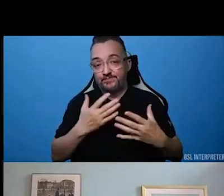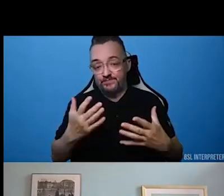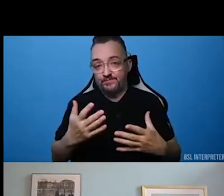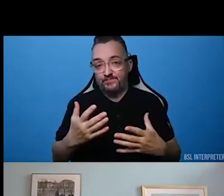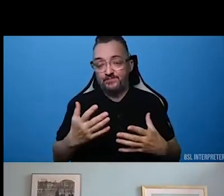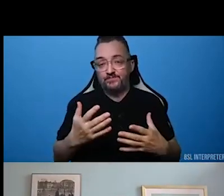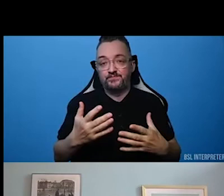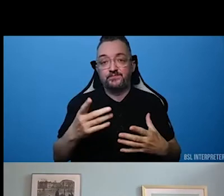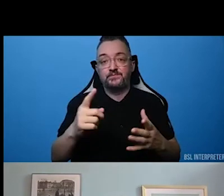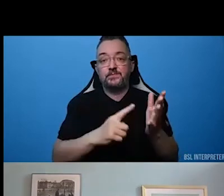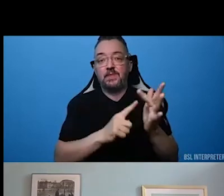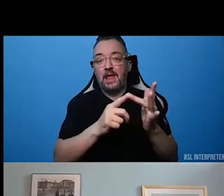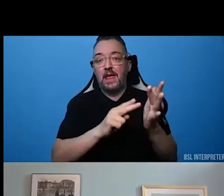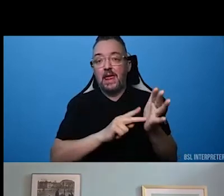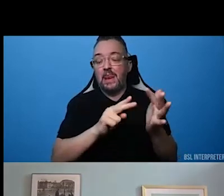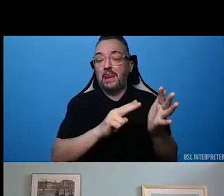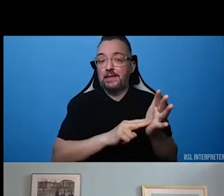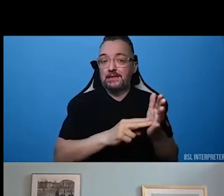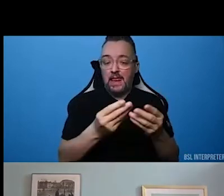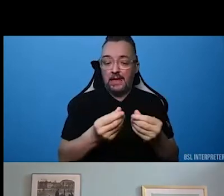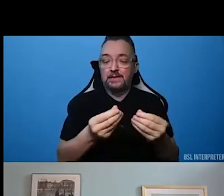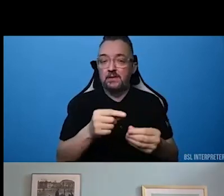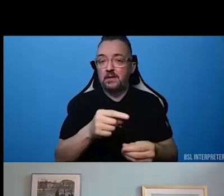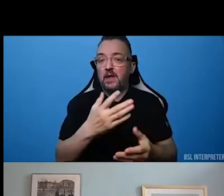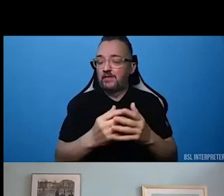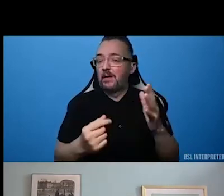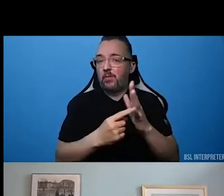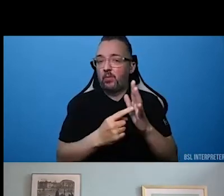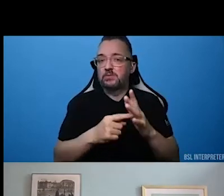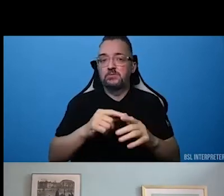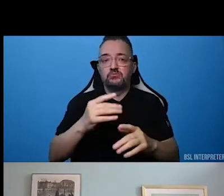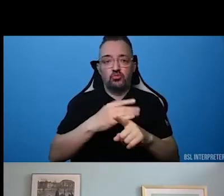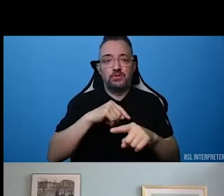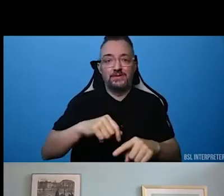linen has its own important story for us here on the East Coast.